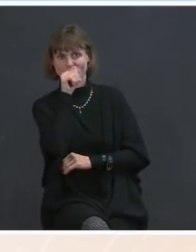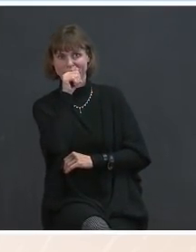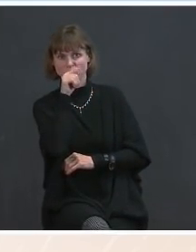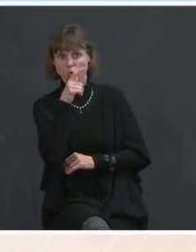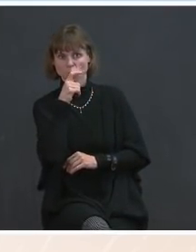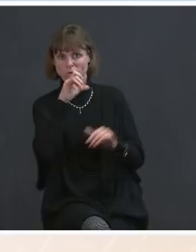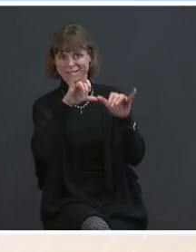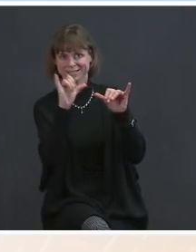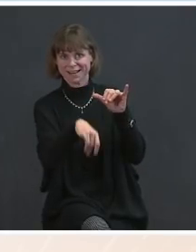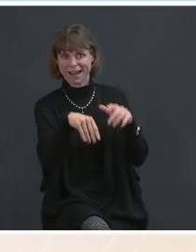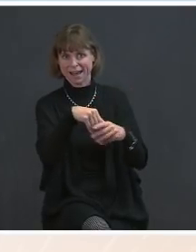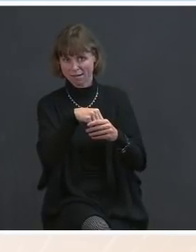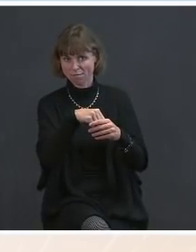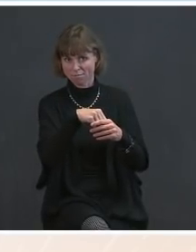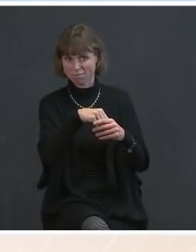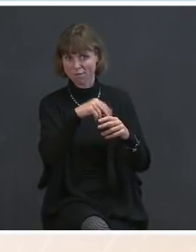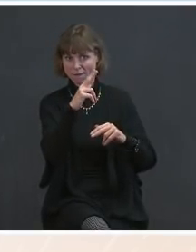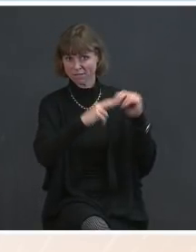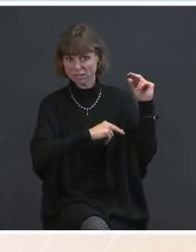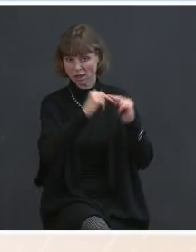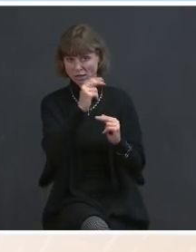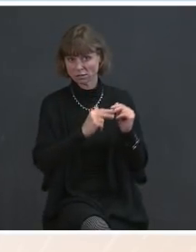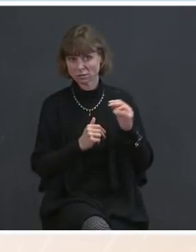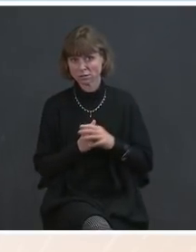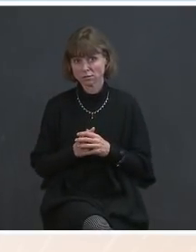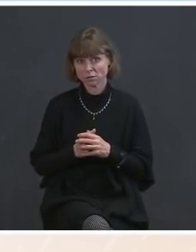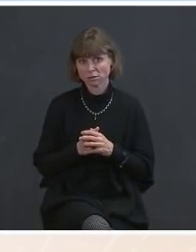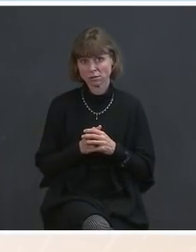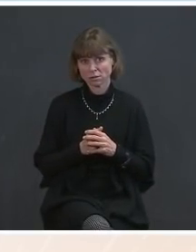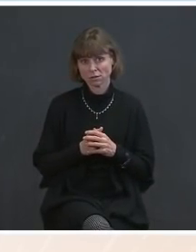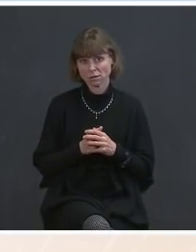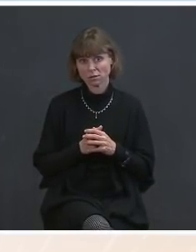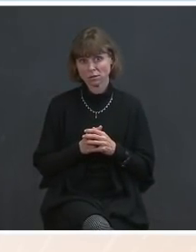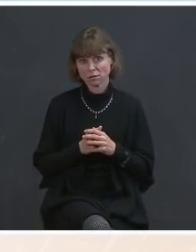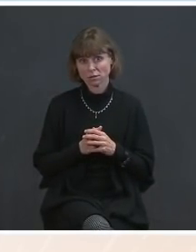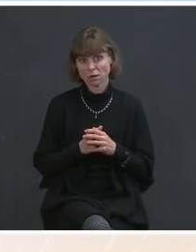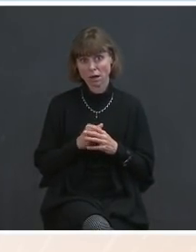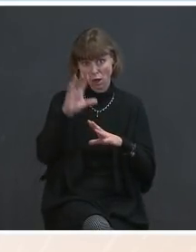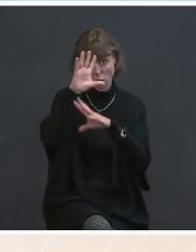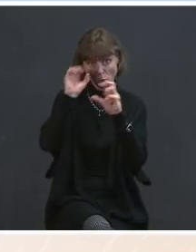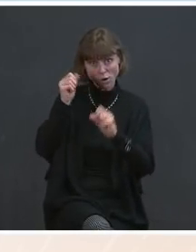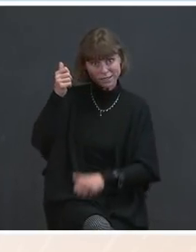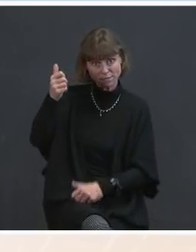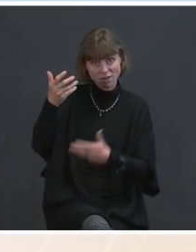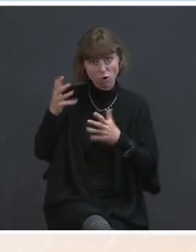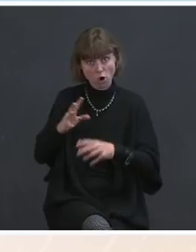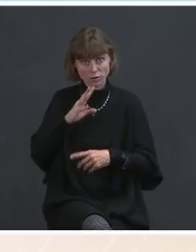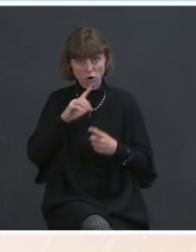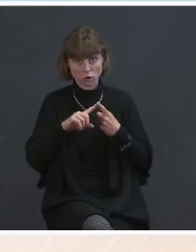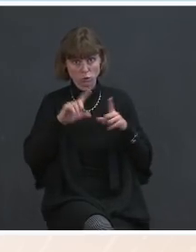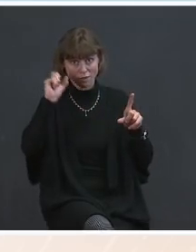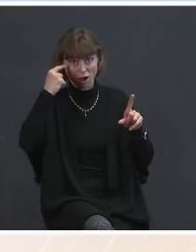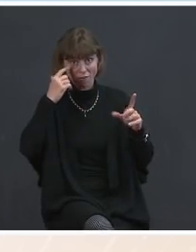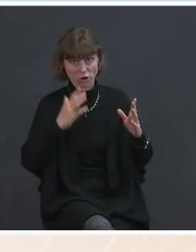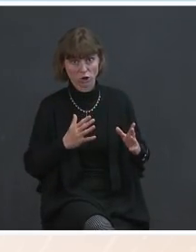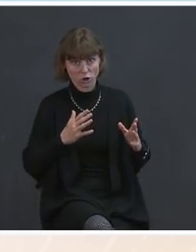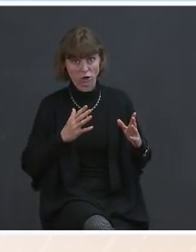The Press: And just one Cuomo thing. Has the President himself spoken to the governor? Ms. Psaki: No. The Press: Has anyone here at the White House spoken to the governor?